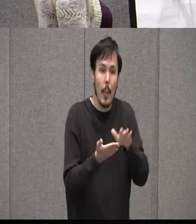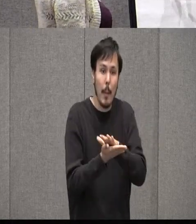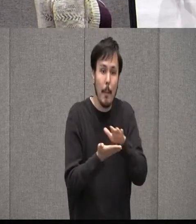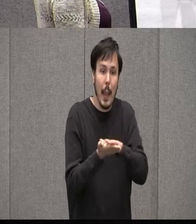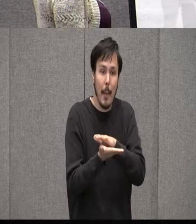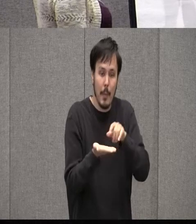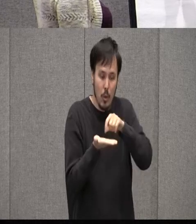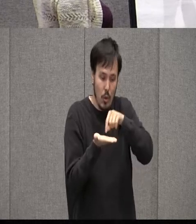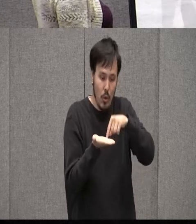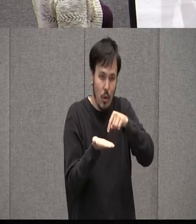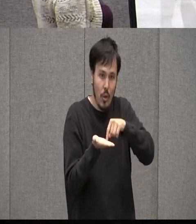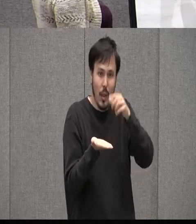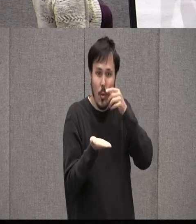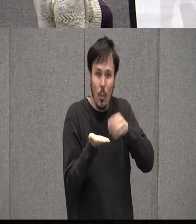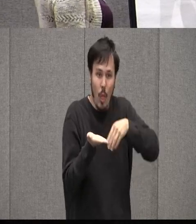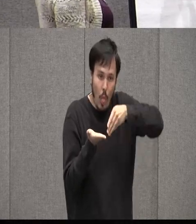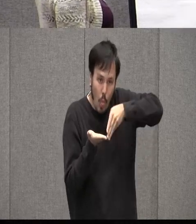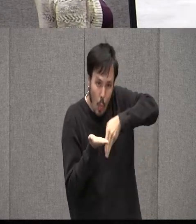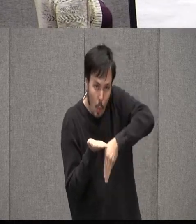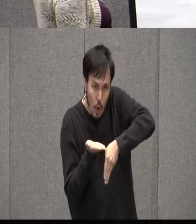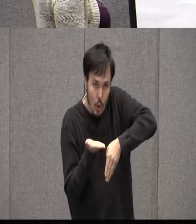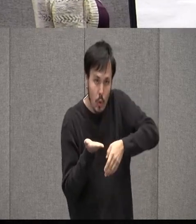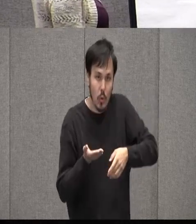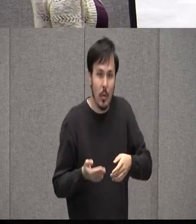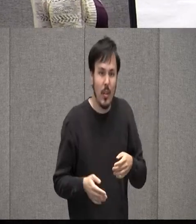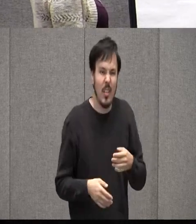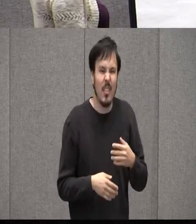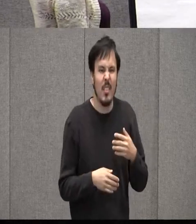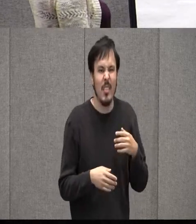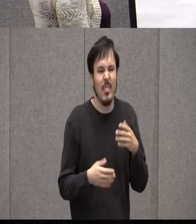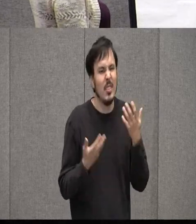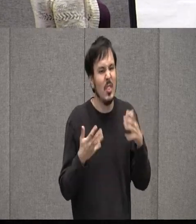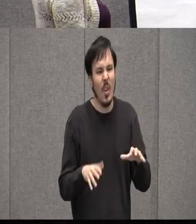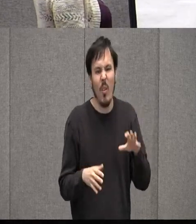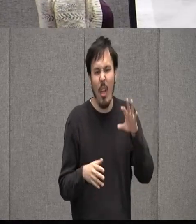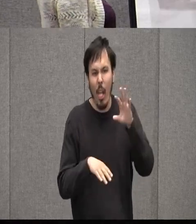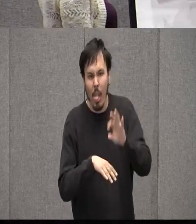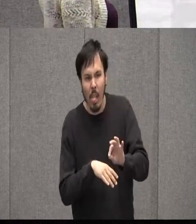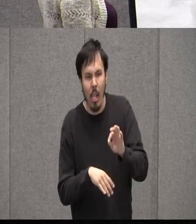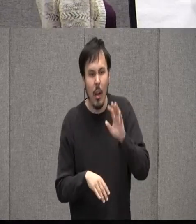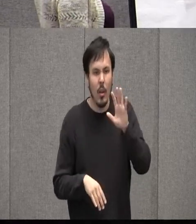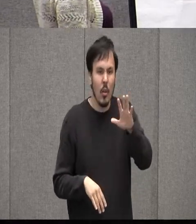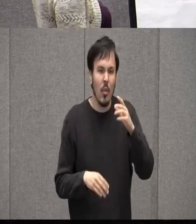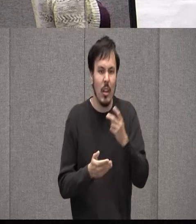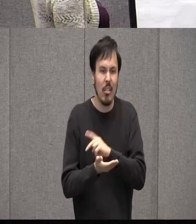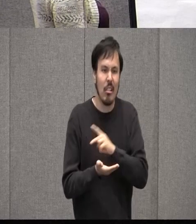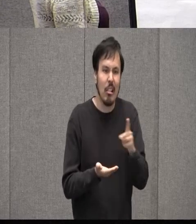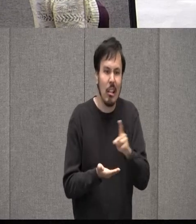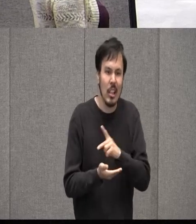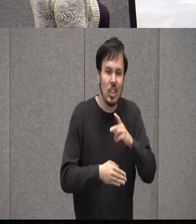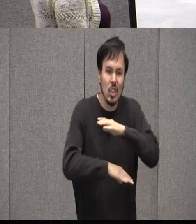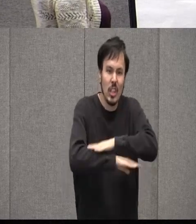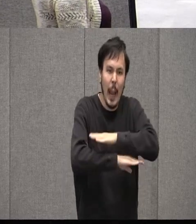so can you see how there's a black spot there? [Ms Potter] I do. You don't want that happening on your kitchen table or anything like that so you just wanna make sure